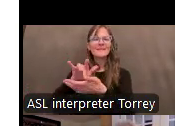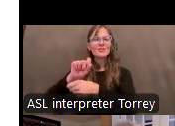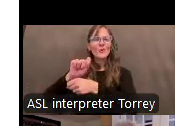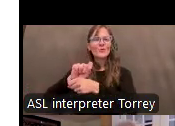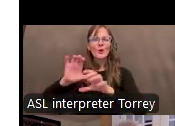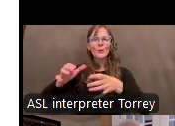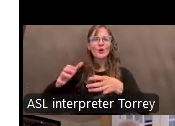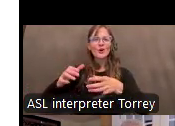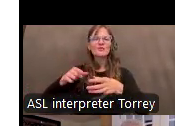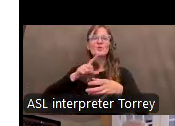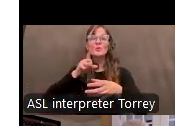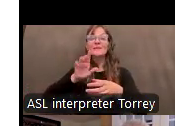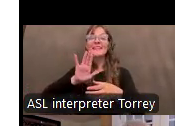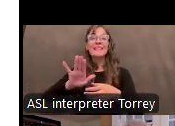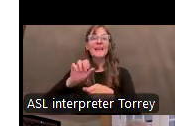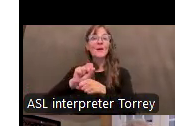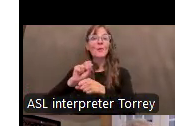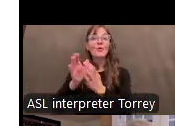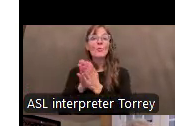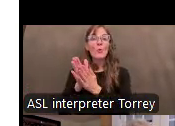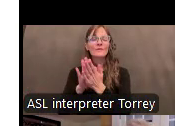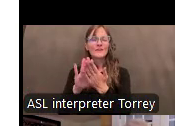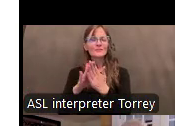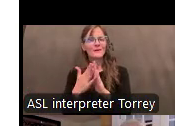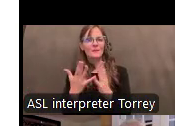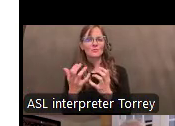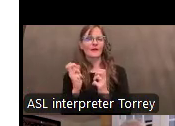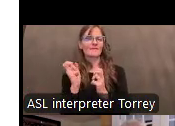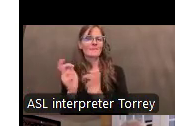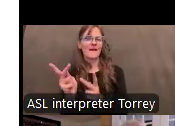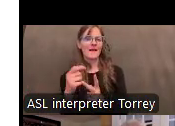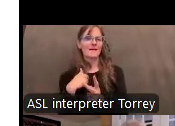We had an interview with a farm woman just in July